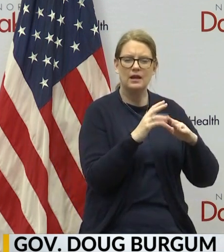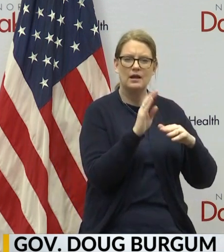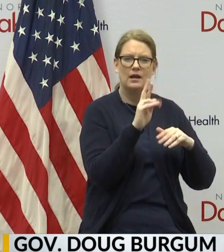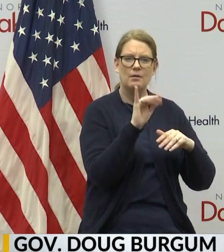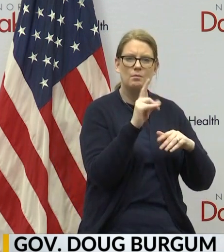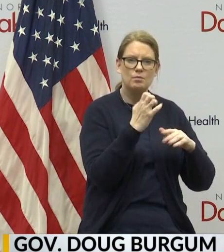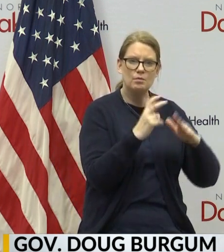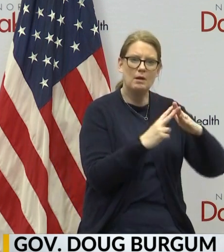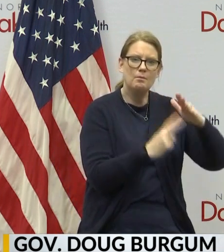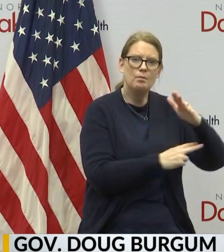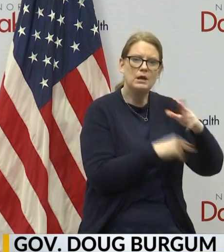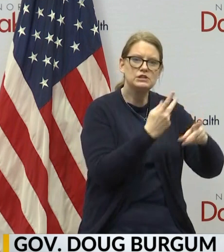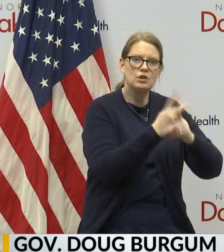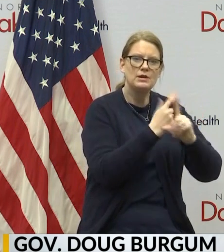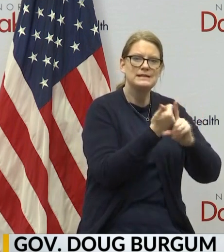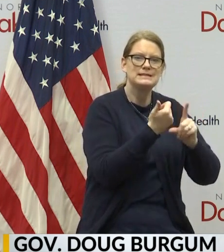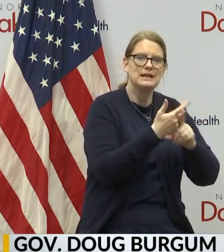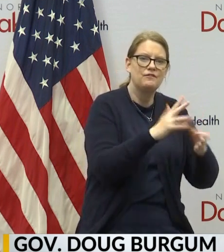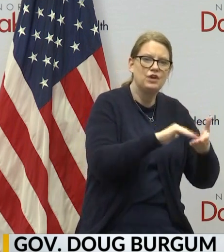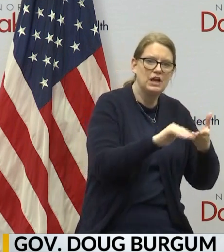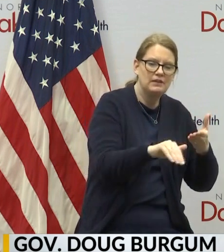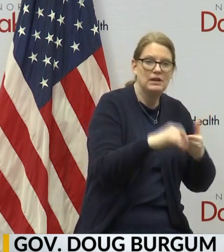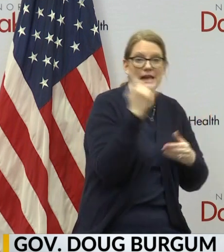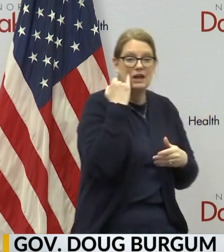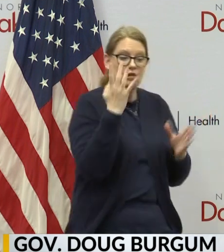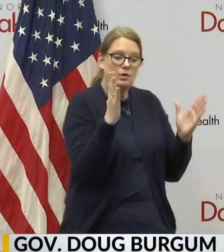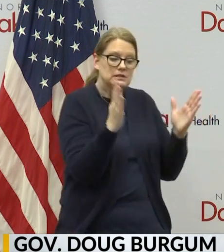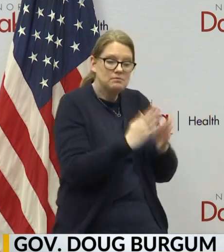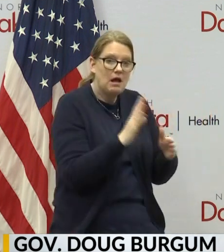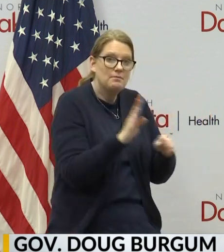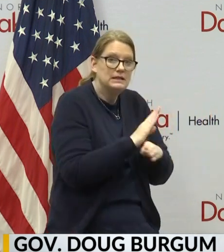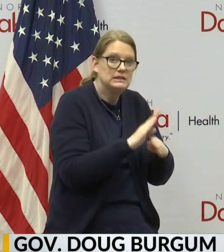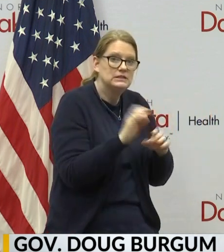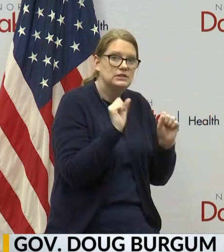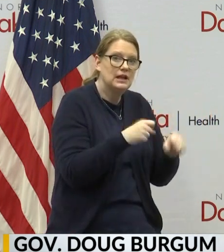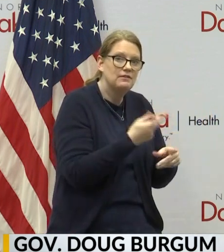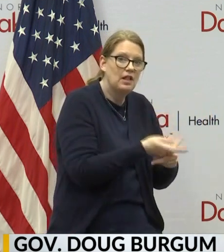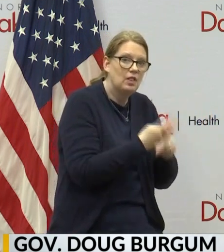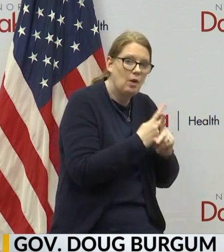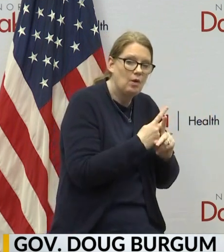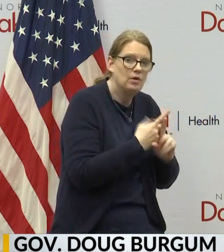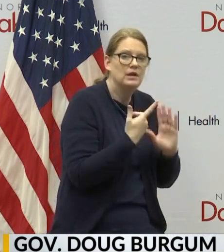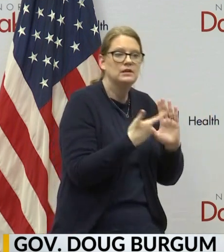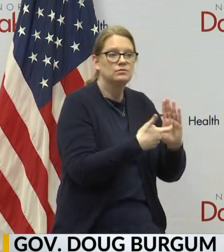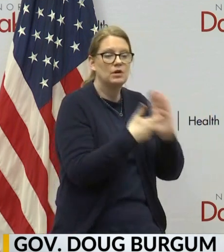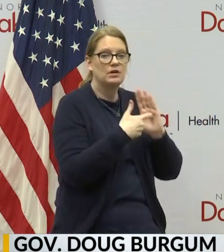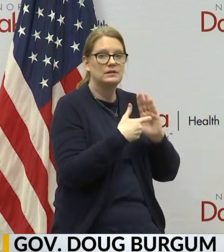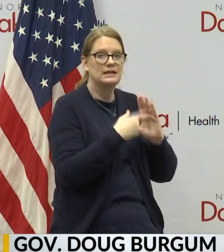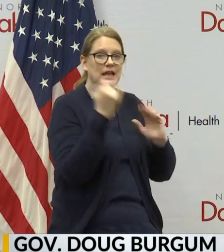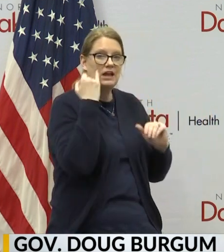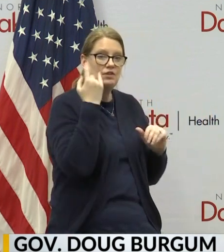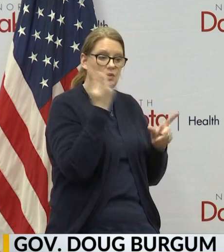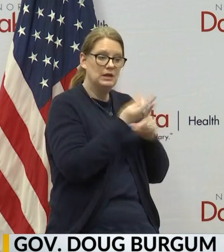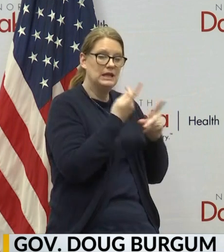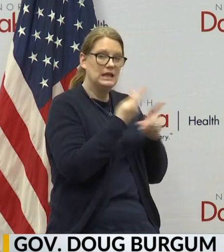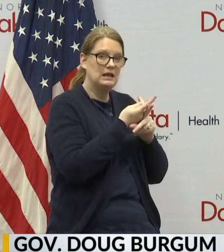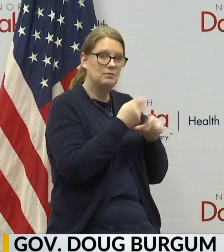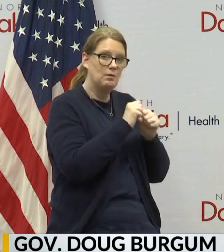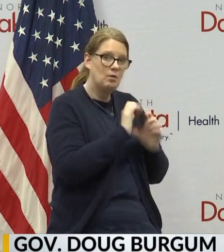AND THERE'S BILLS IN HERE WITH SMALL BUSINESSES ARE NOW GOING TO BE ABLE TO APPLY FOR BRIDGE LOANS THAT ARE FORGIVABLE, OKAY,